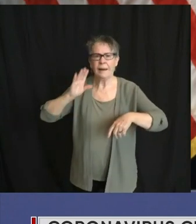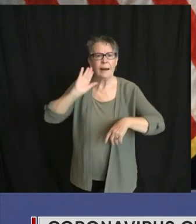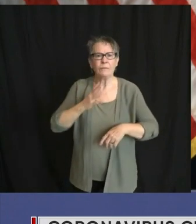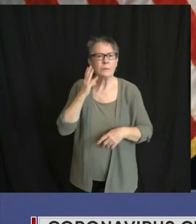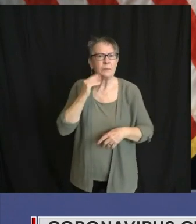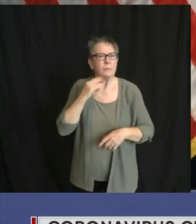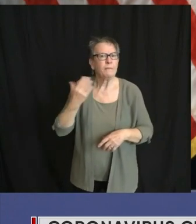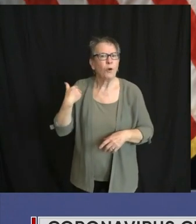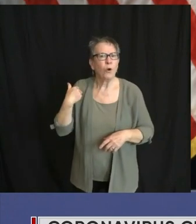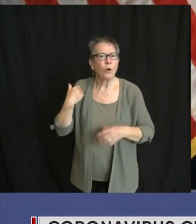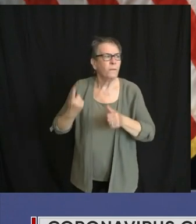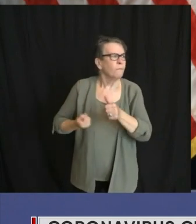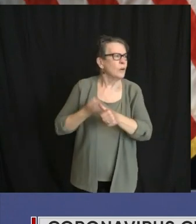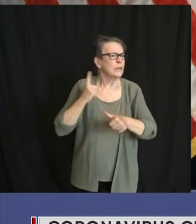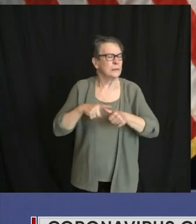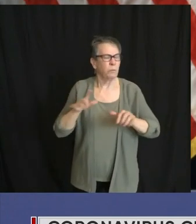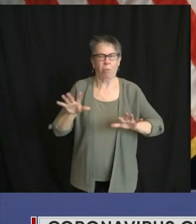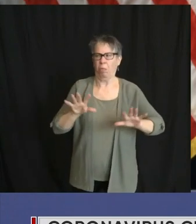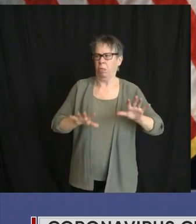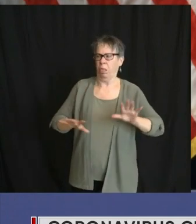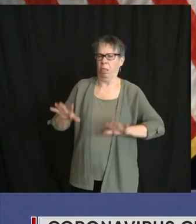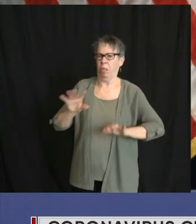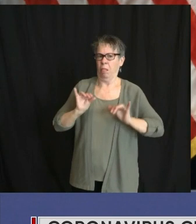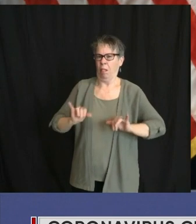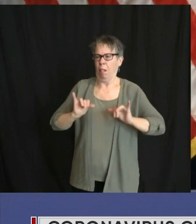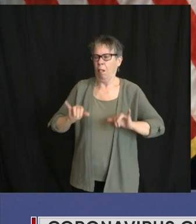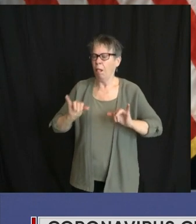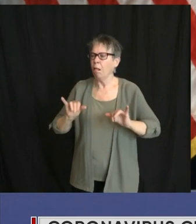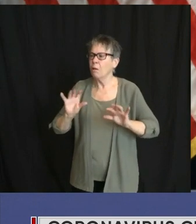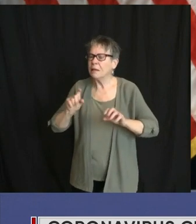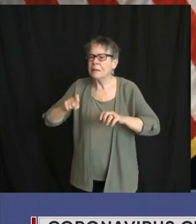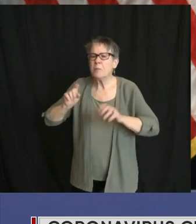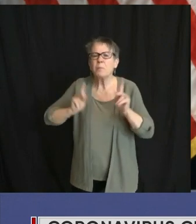WE DON'T SEE A LIGHT SWITCH, WE